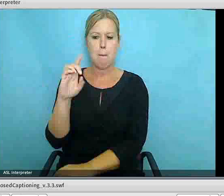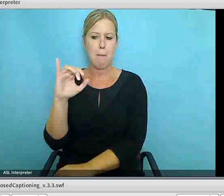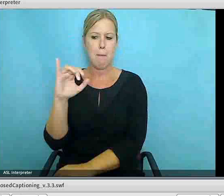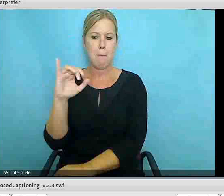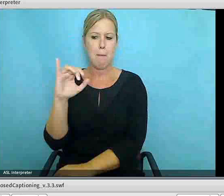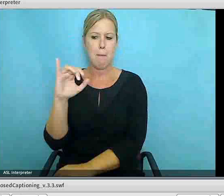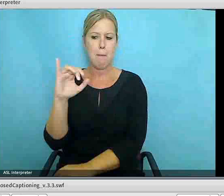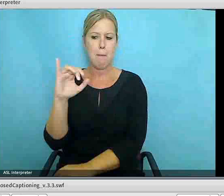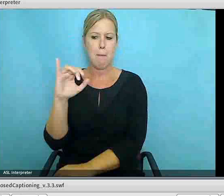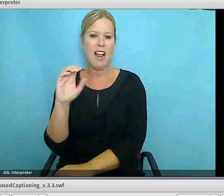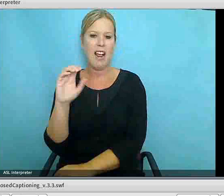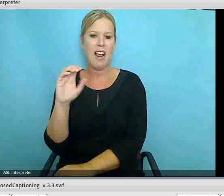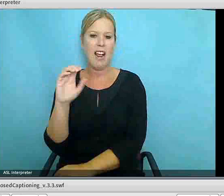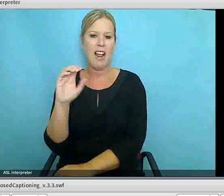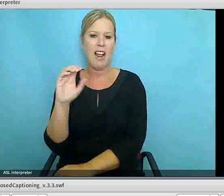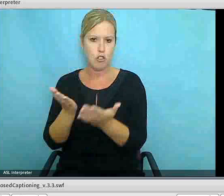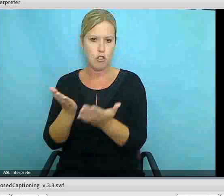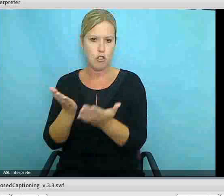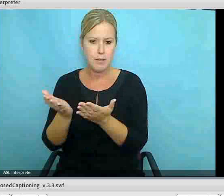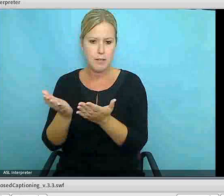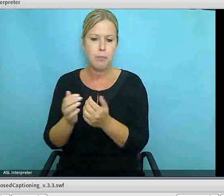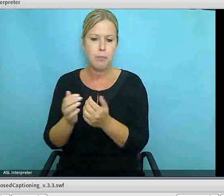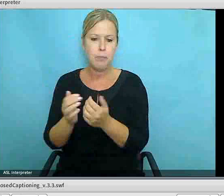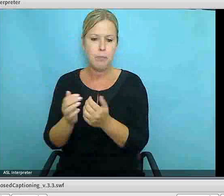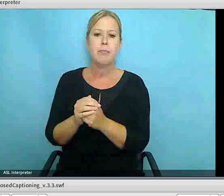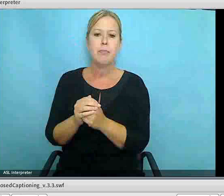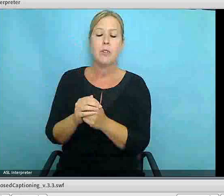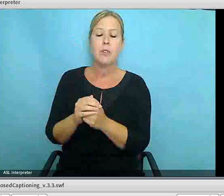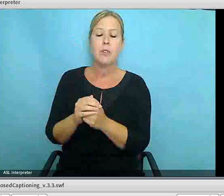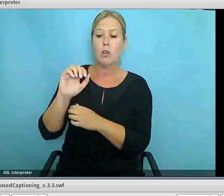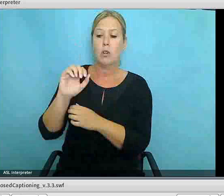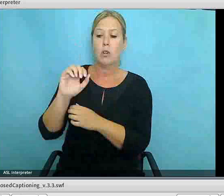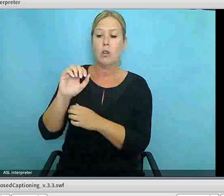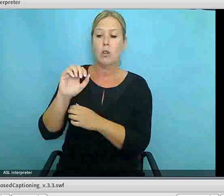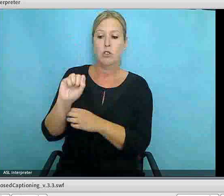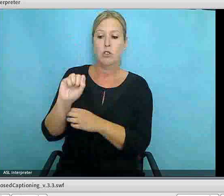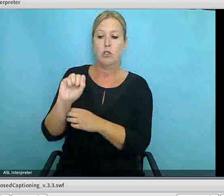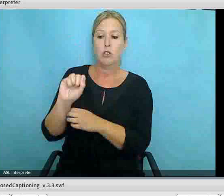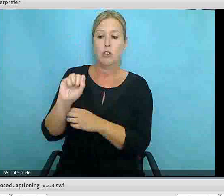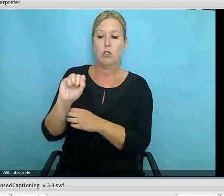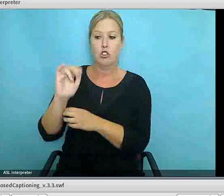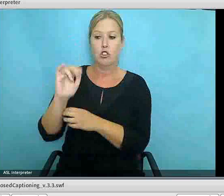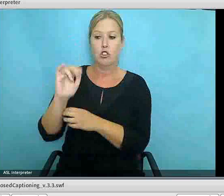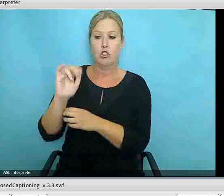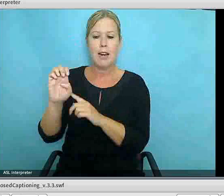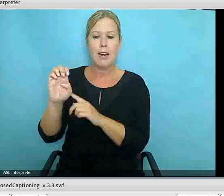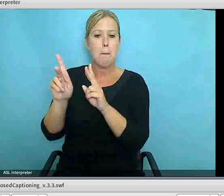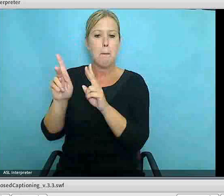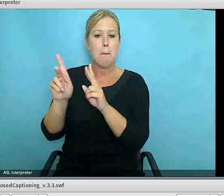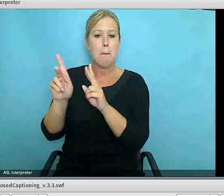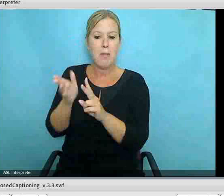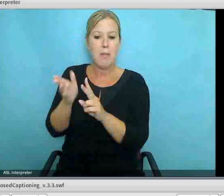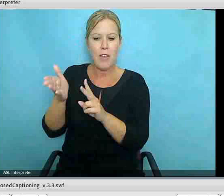So they have been especially trained in One Care and are a very good source of information